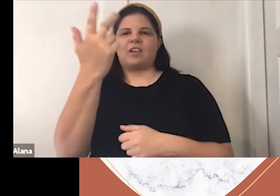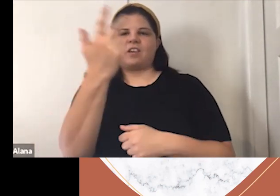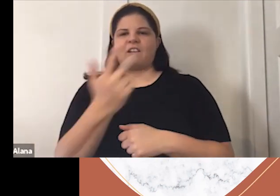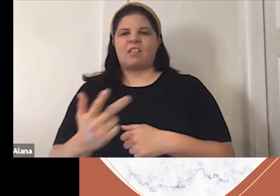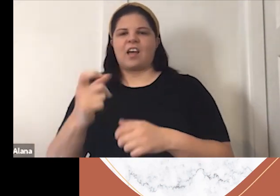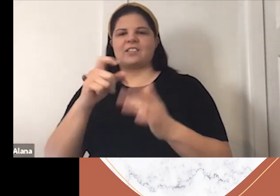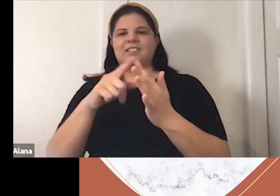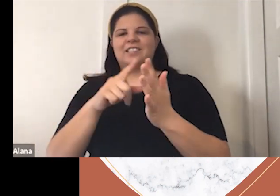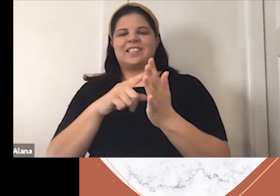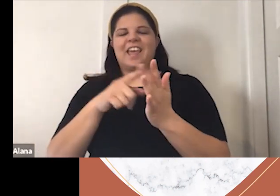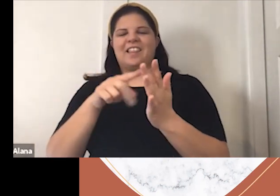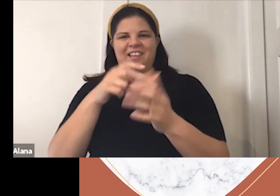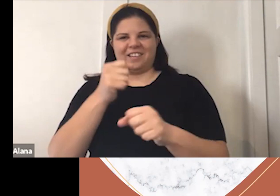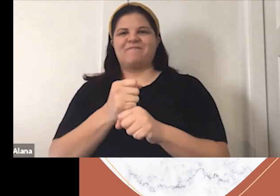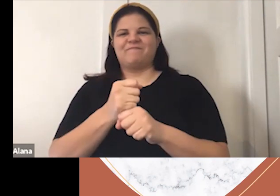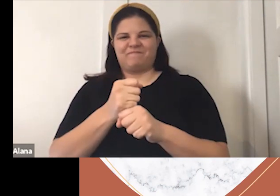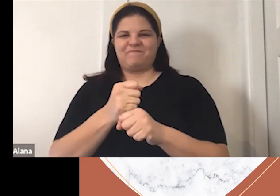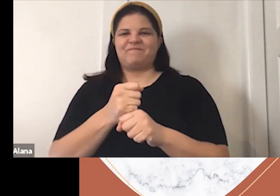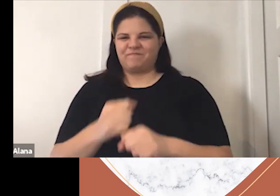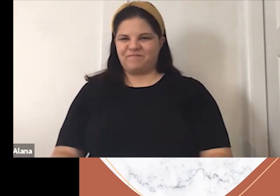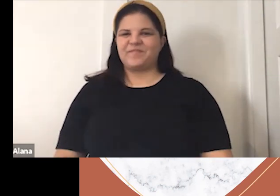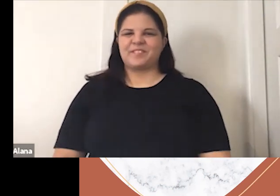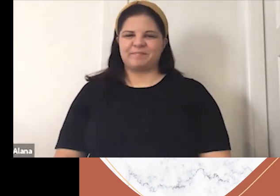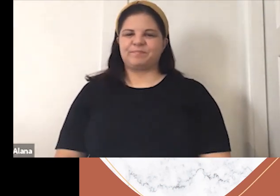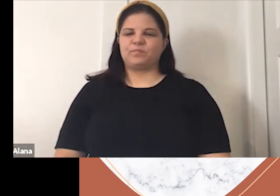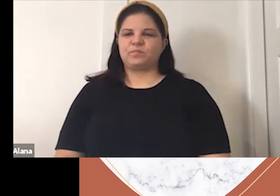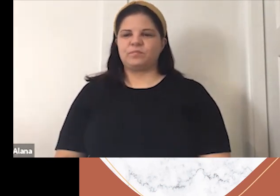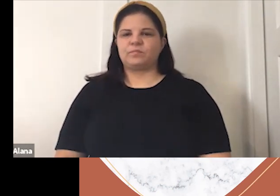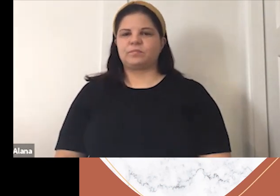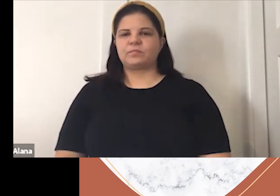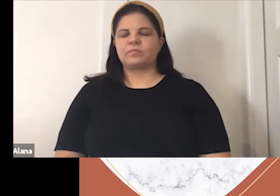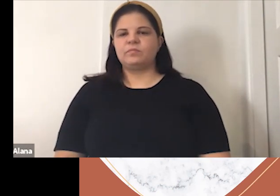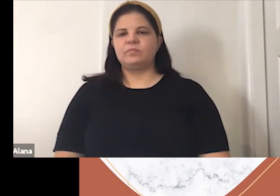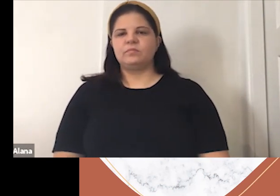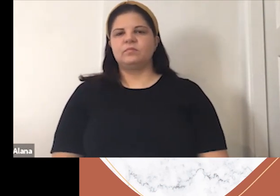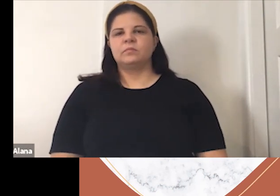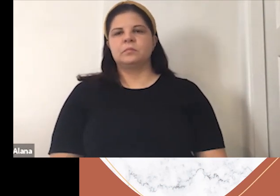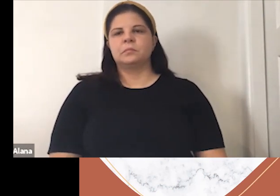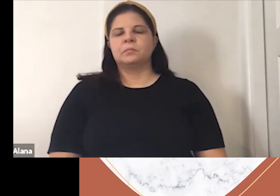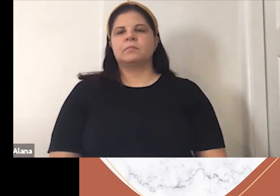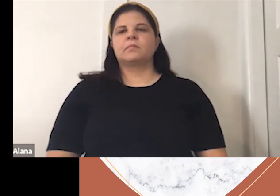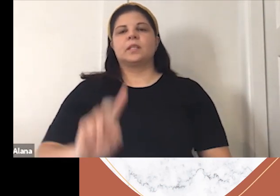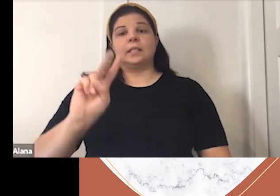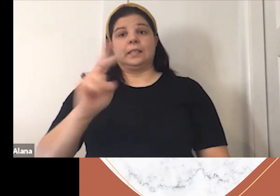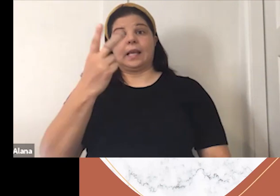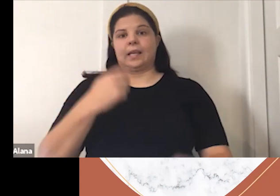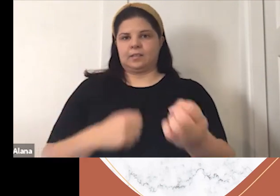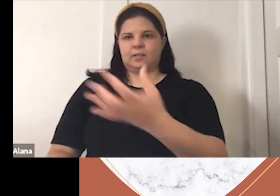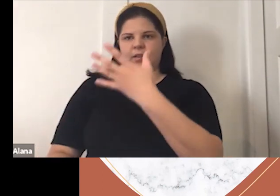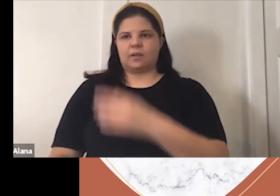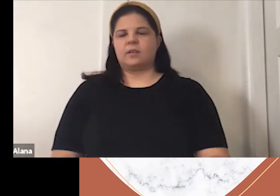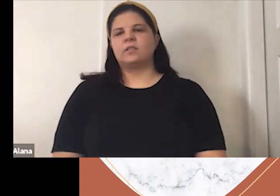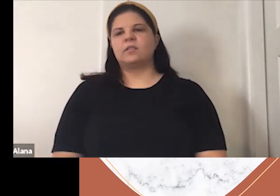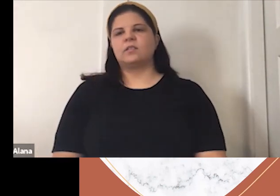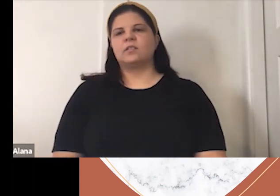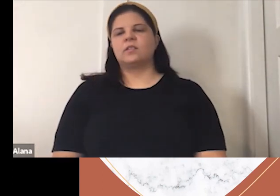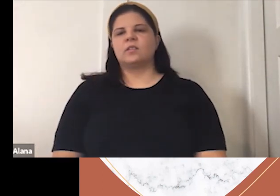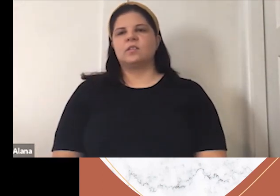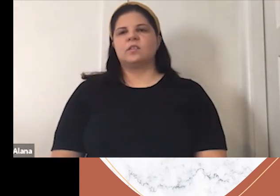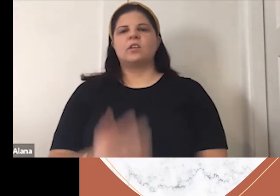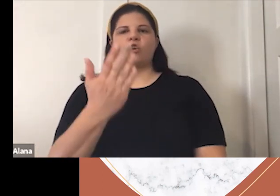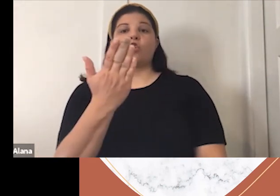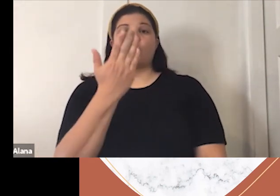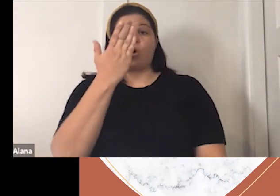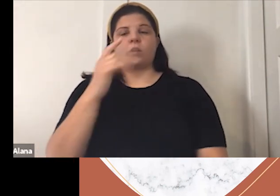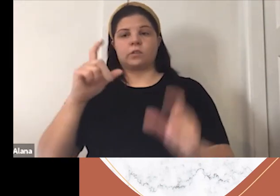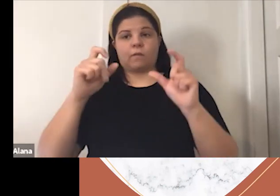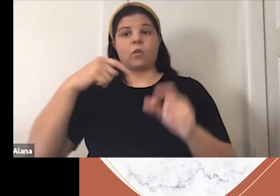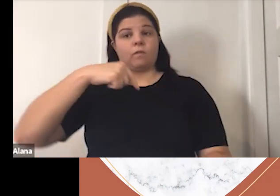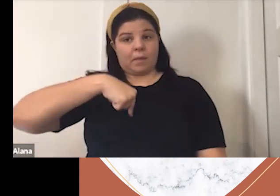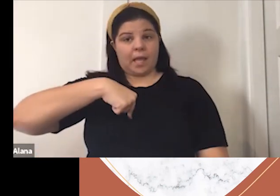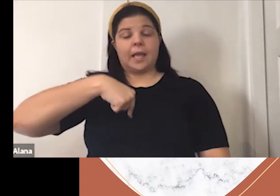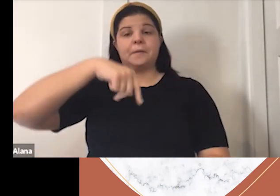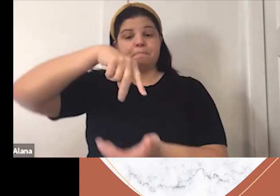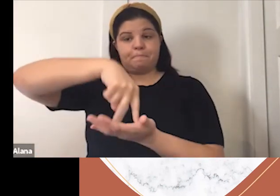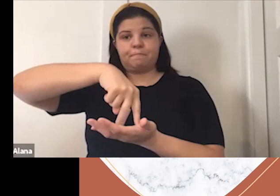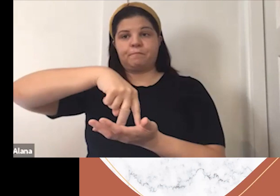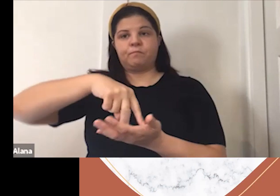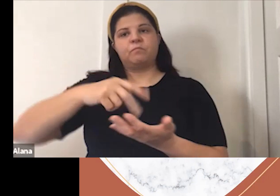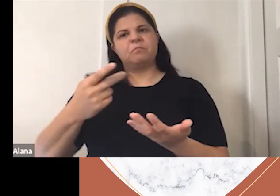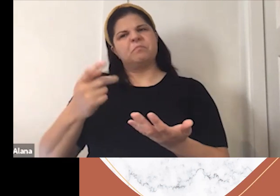So, the second slide, that is a closer shot of me, nearly full length.